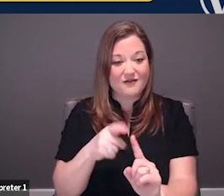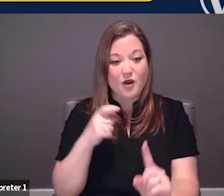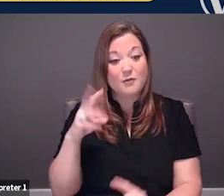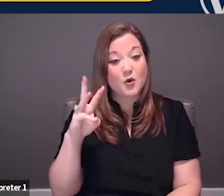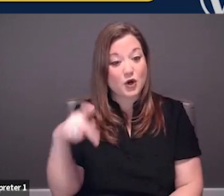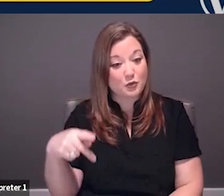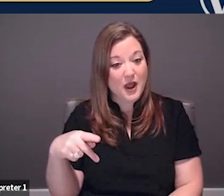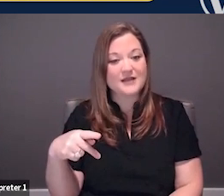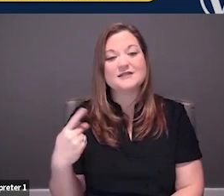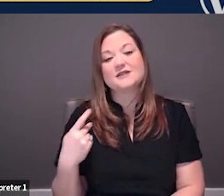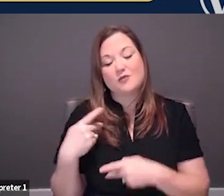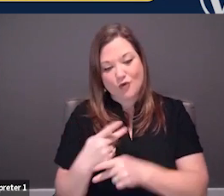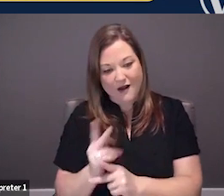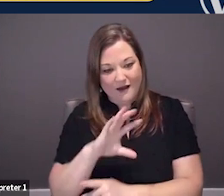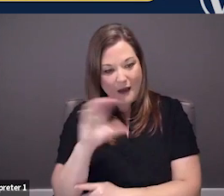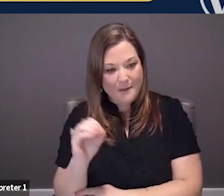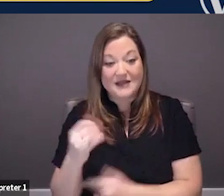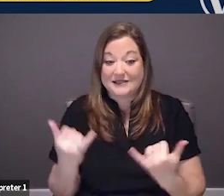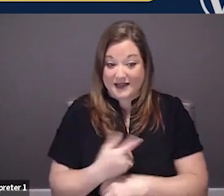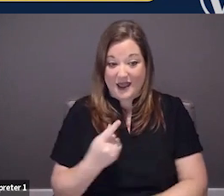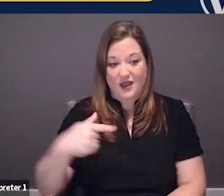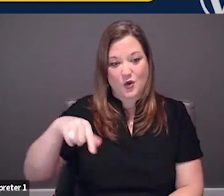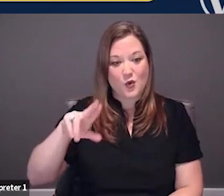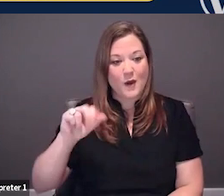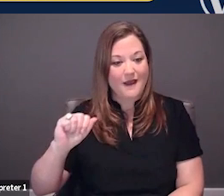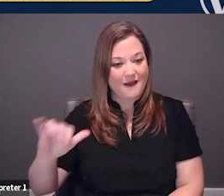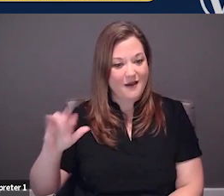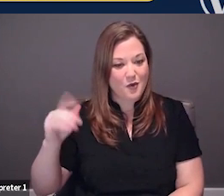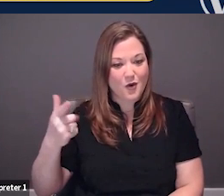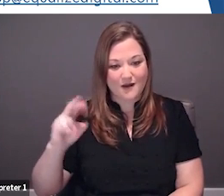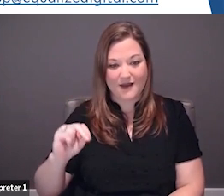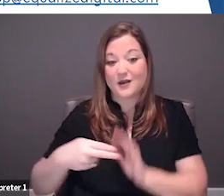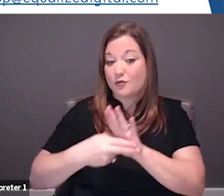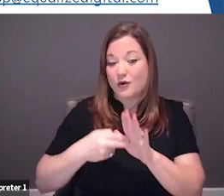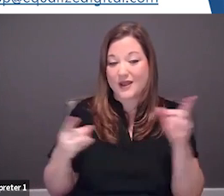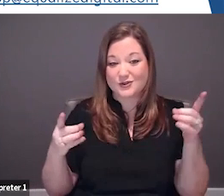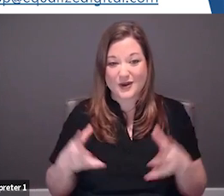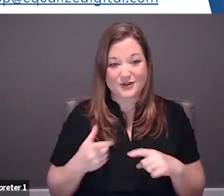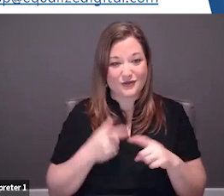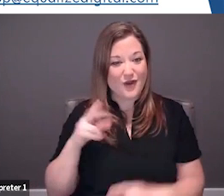with Quay Morgan, brand director at Ninja Forms. Before we get started,